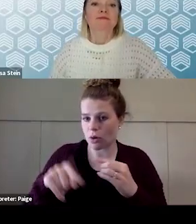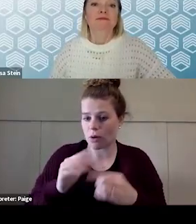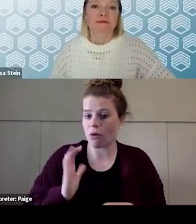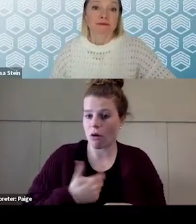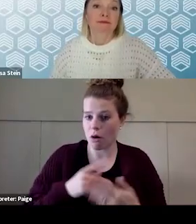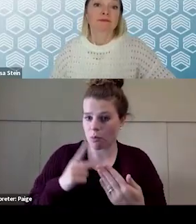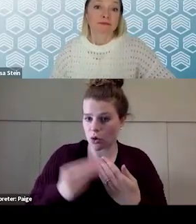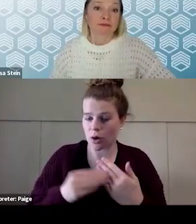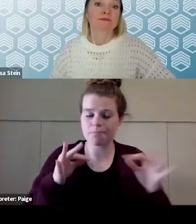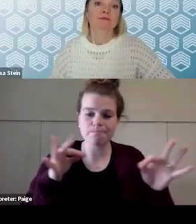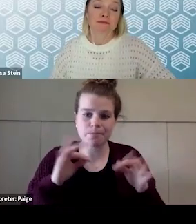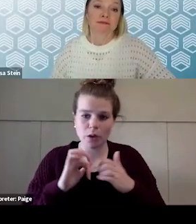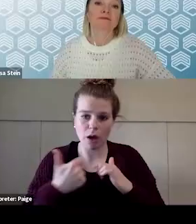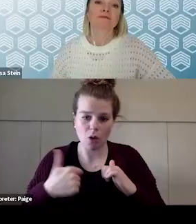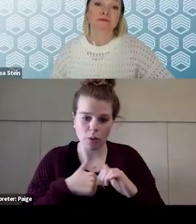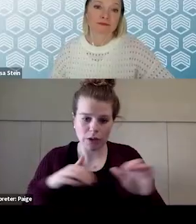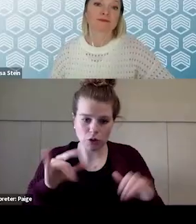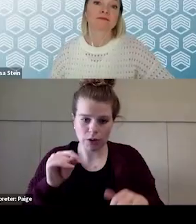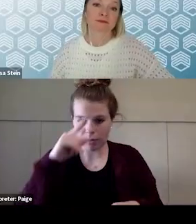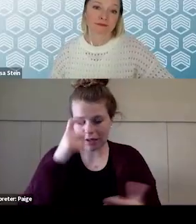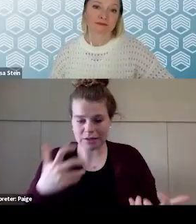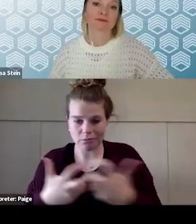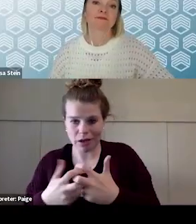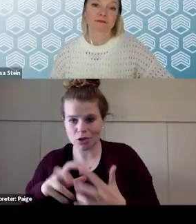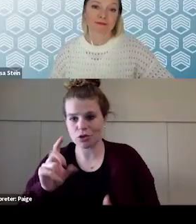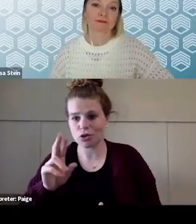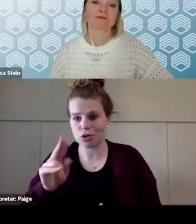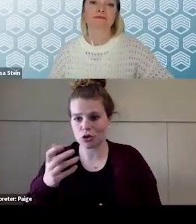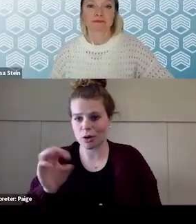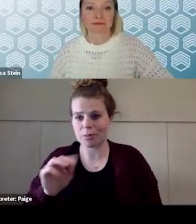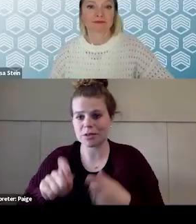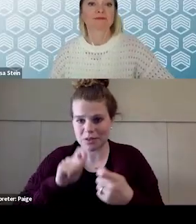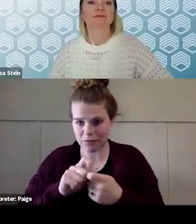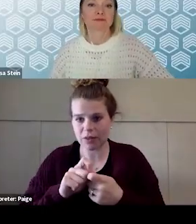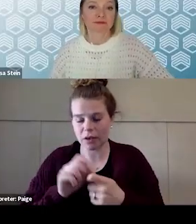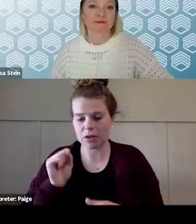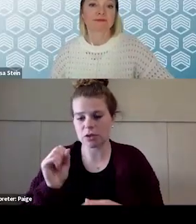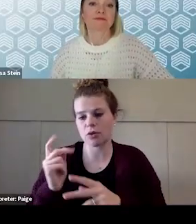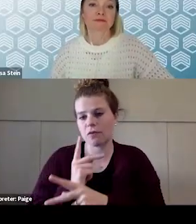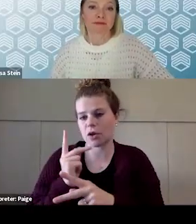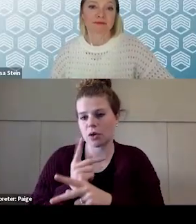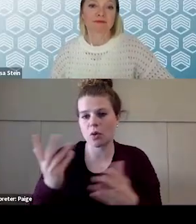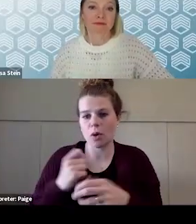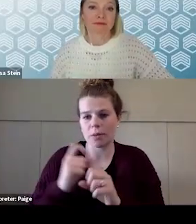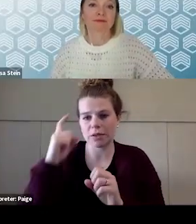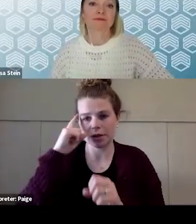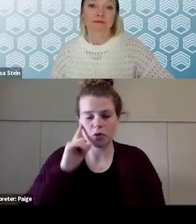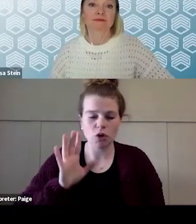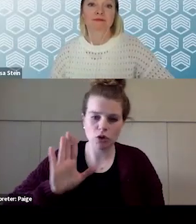It's like, this is how we do it because this is what made sense for Durham in particular. So just figure out kind of what makes sense for your area